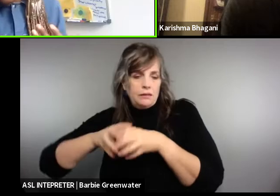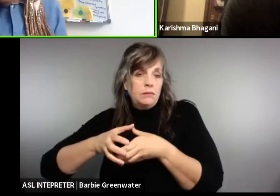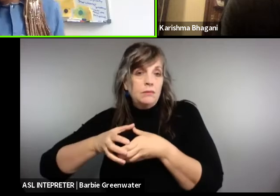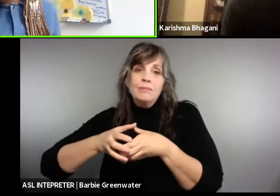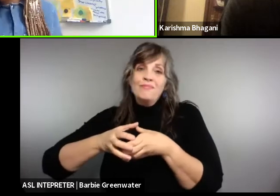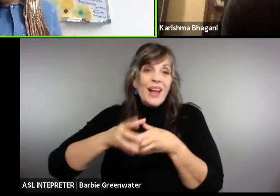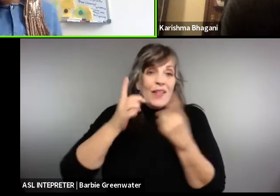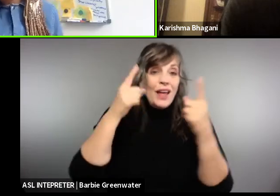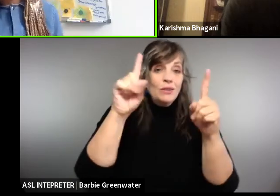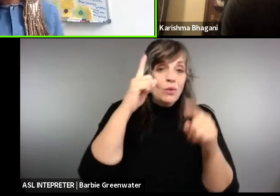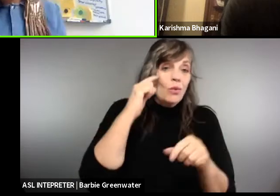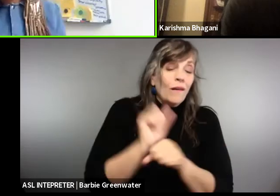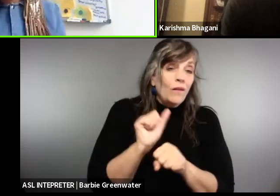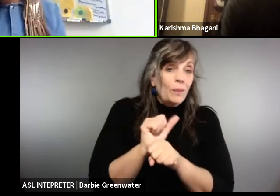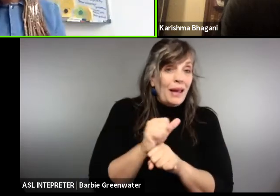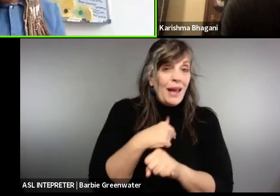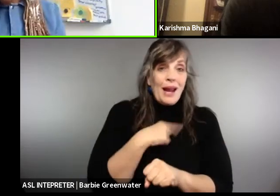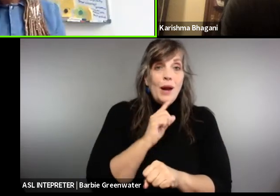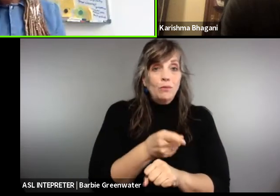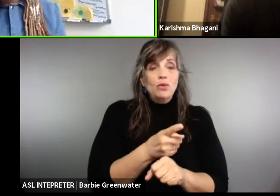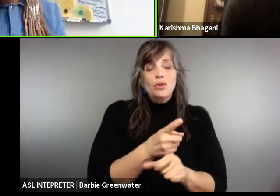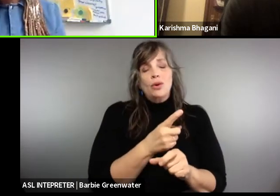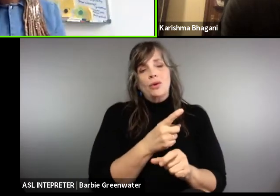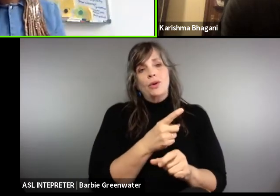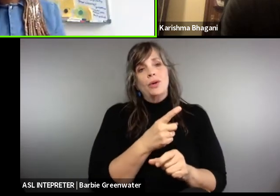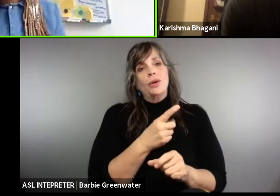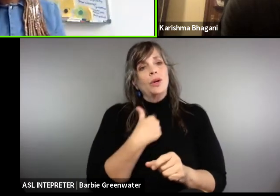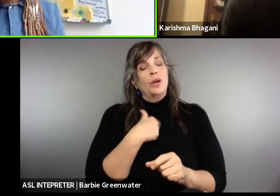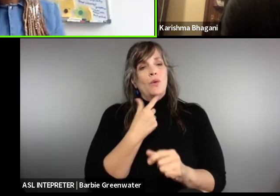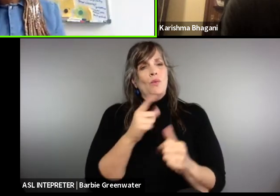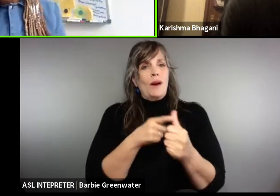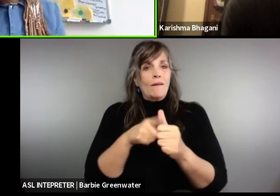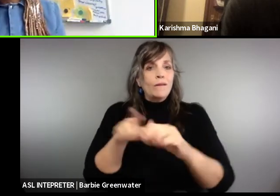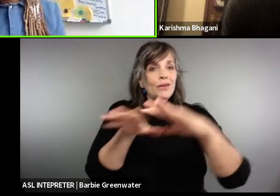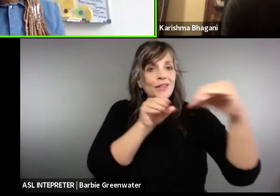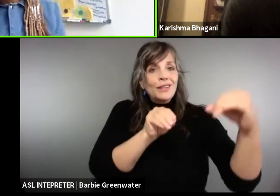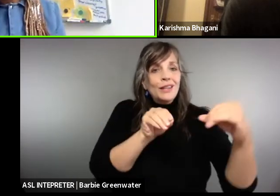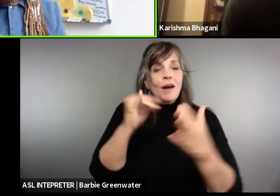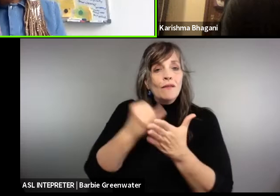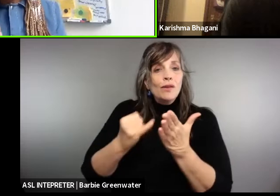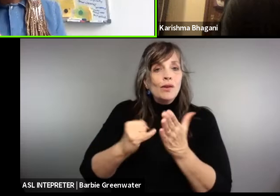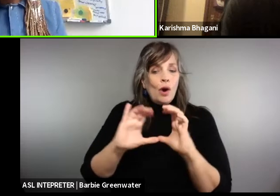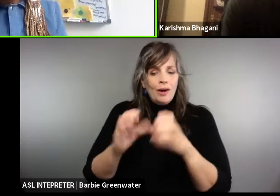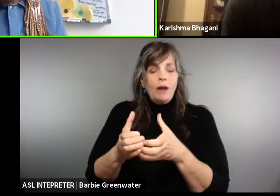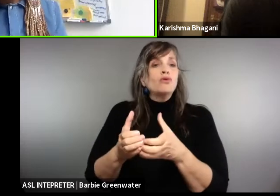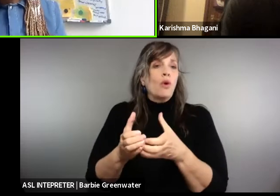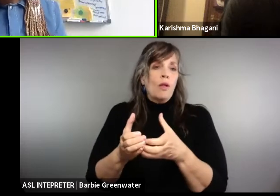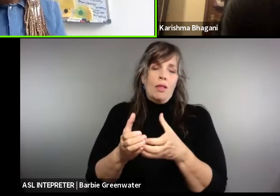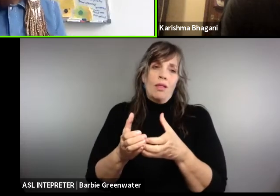I'm sure, I think when I first left the Arts Council, I was far more better received